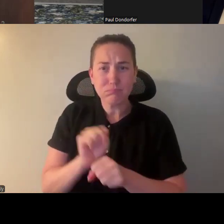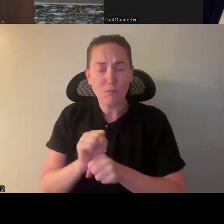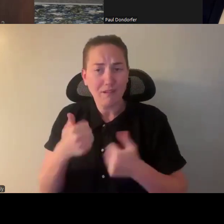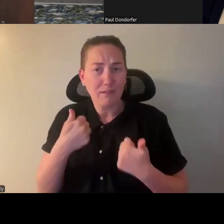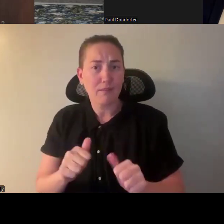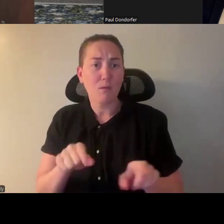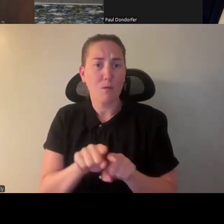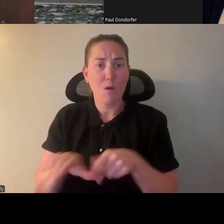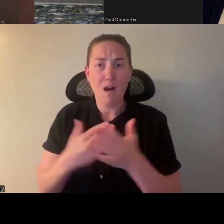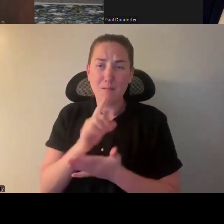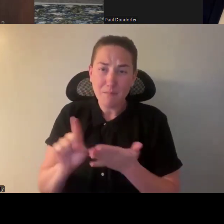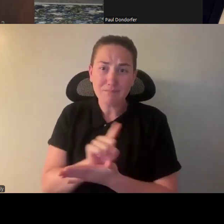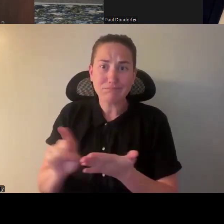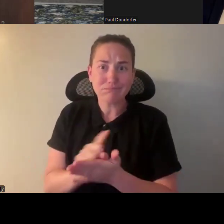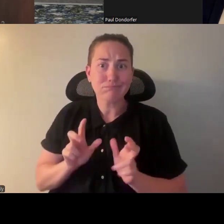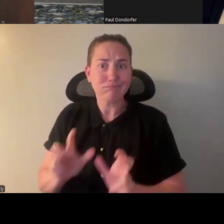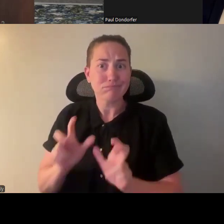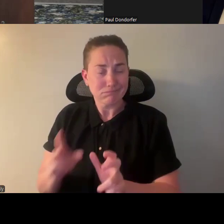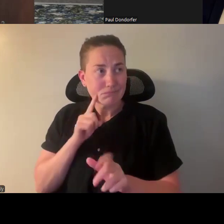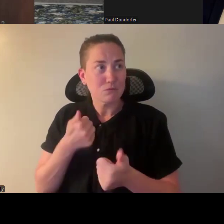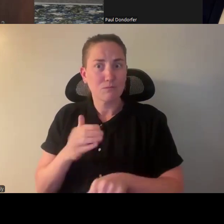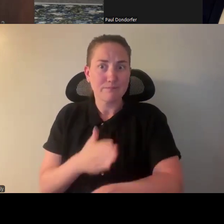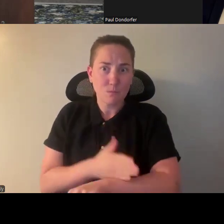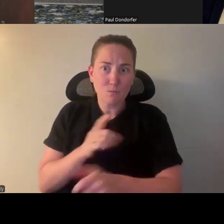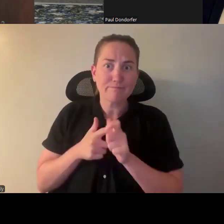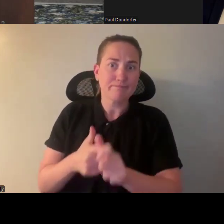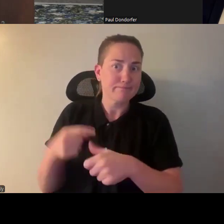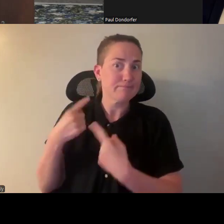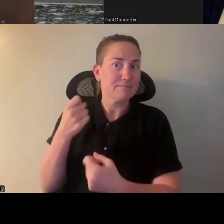hours of preparation that have gone into refining his craft over the years And now